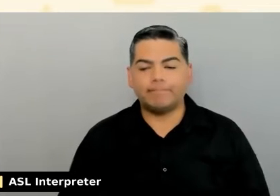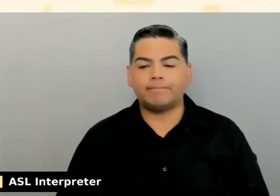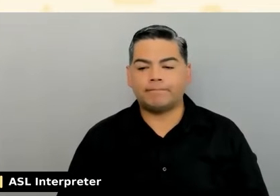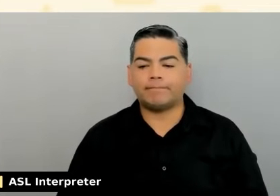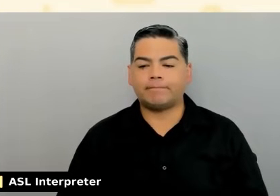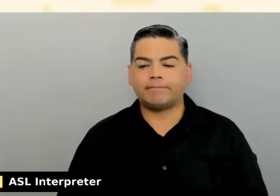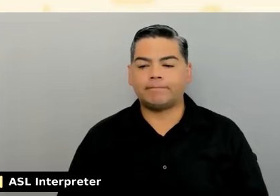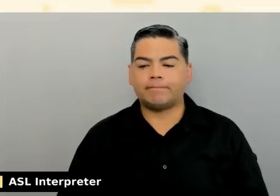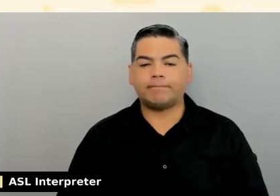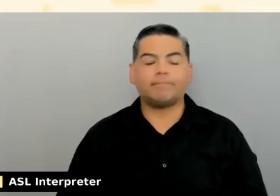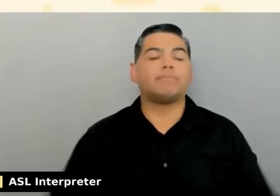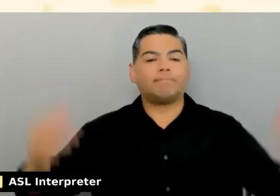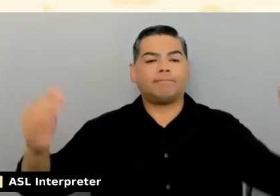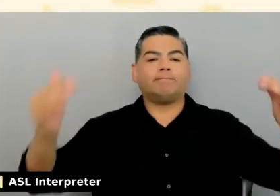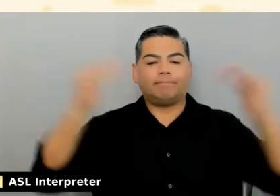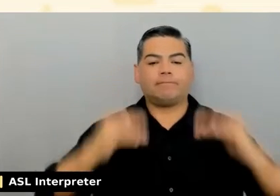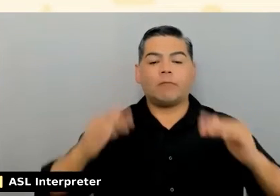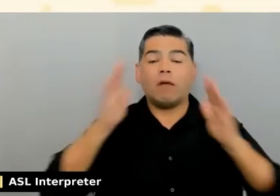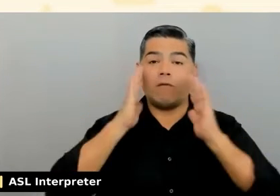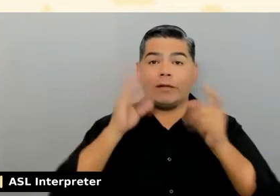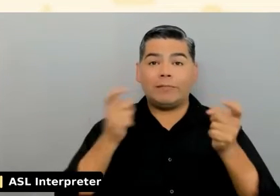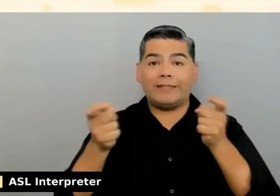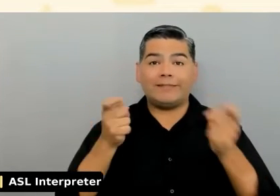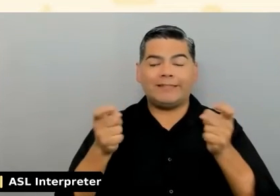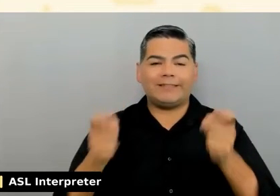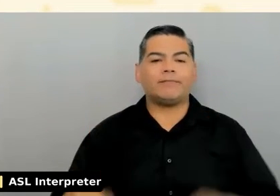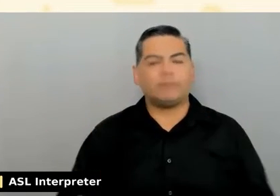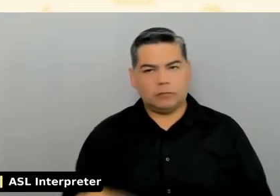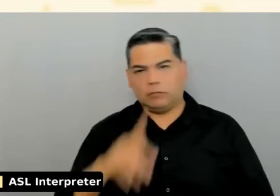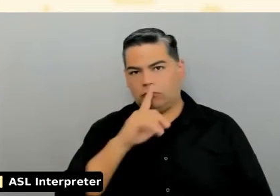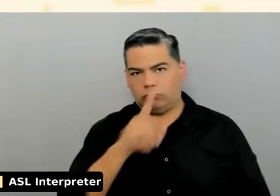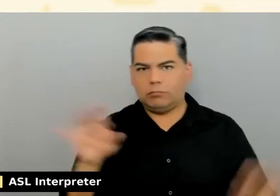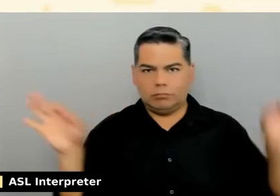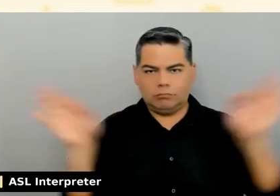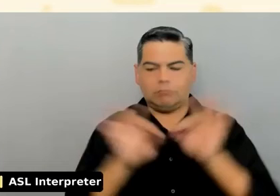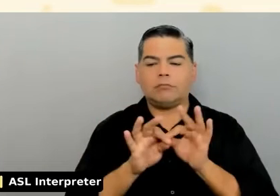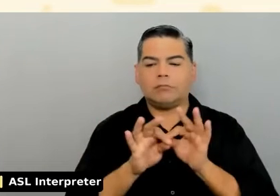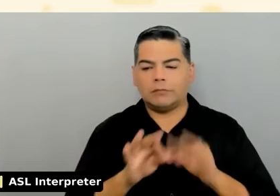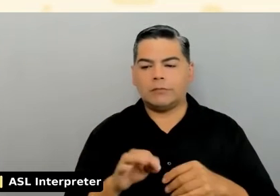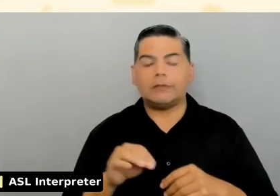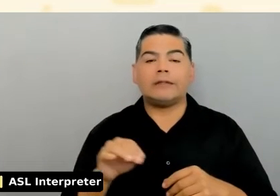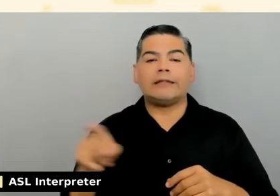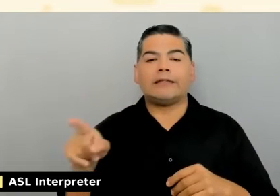Next up, focus management. Very, very important with the rich and dynamic interactions